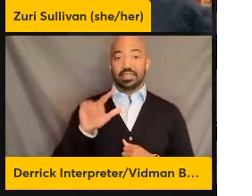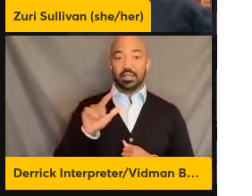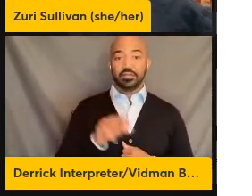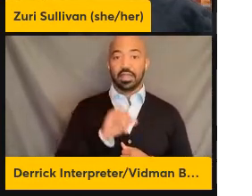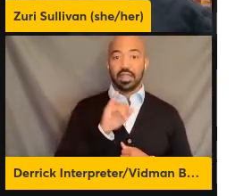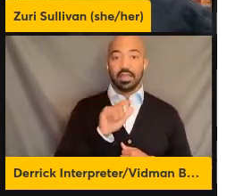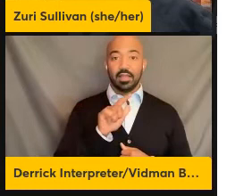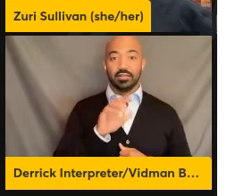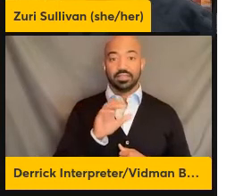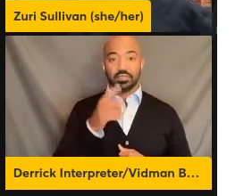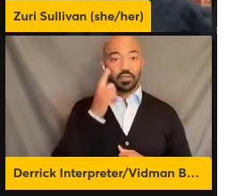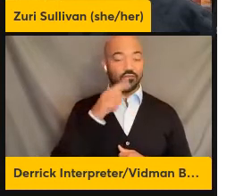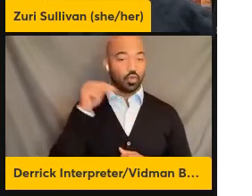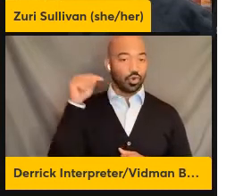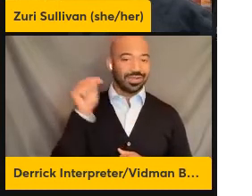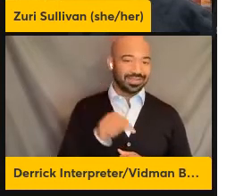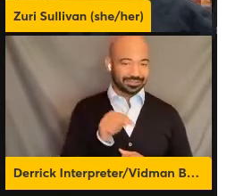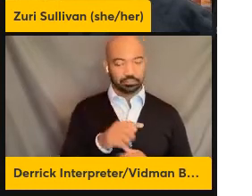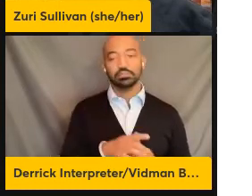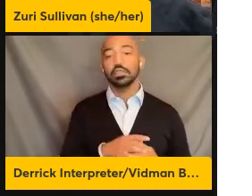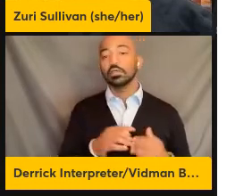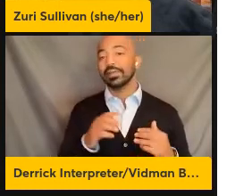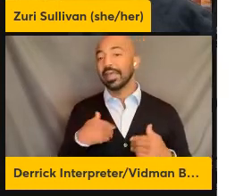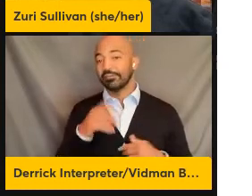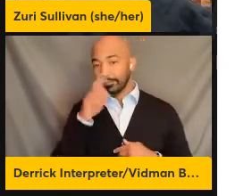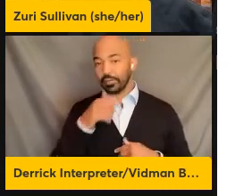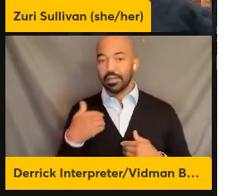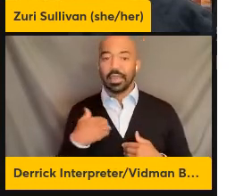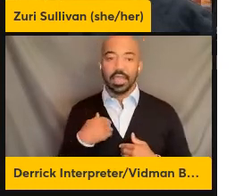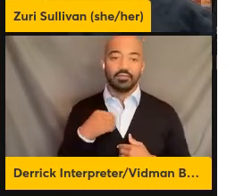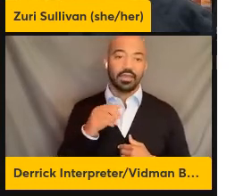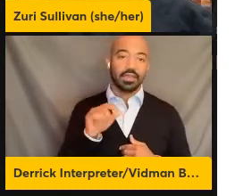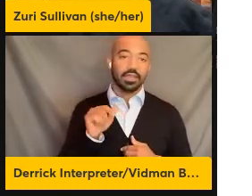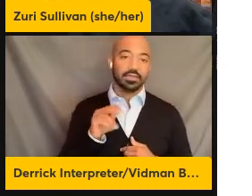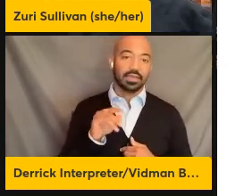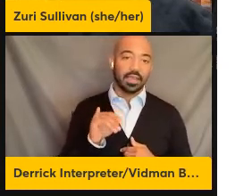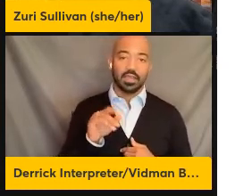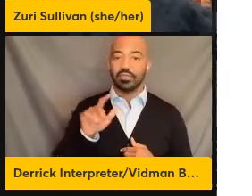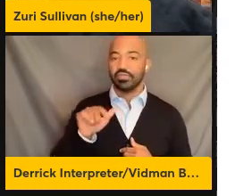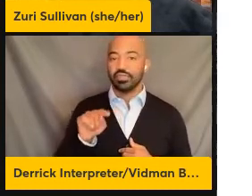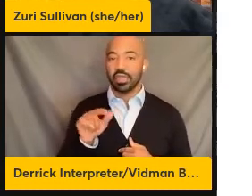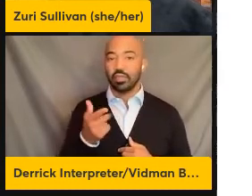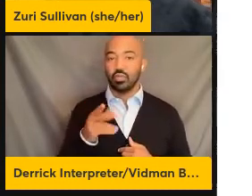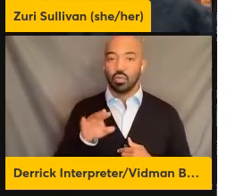the regulation of this program by treating mice with an anti thigh one antibody that will deplete these two cell types. And